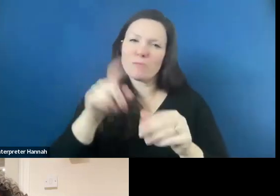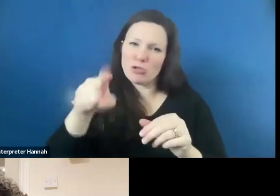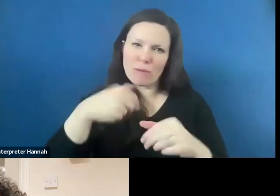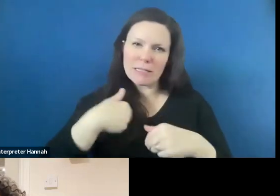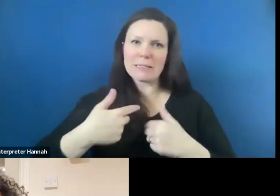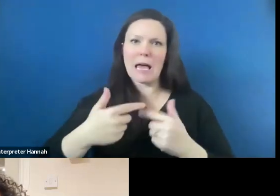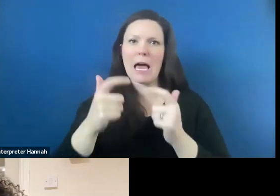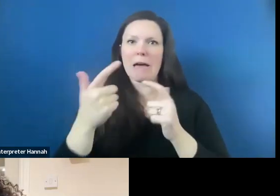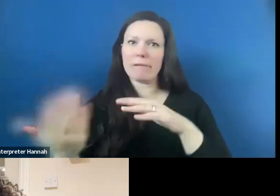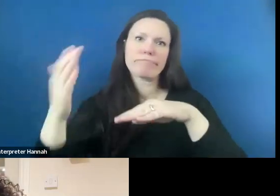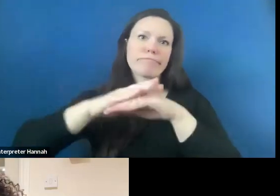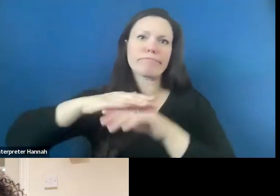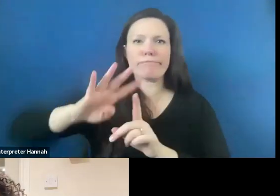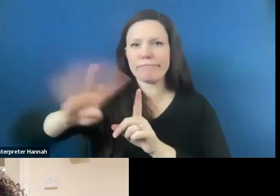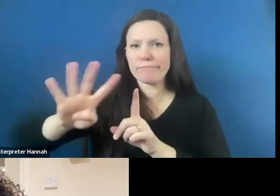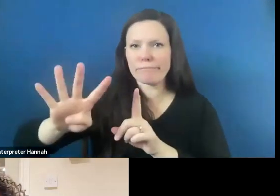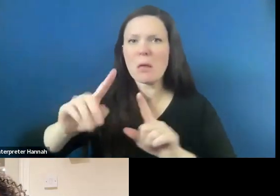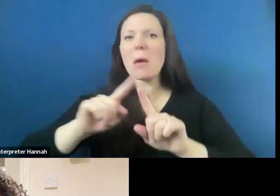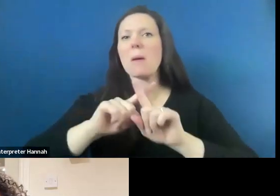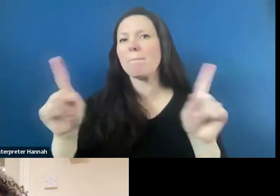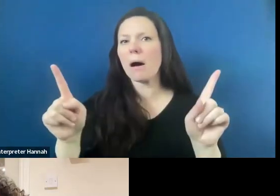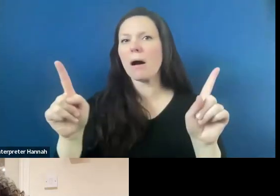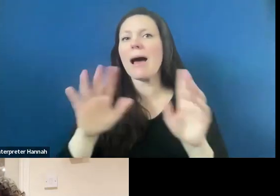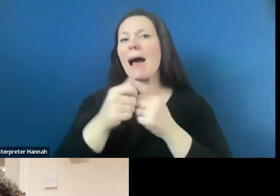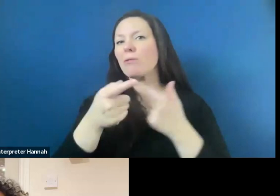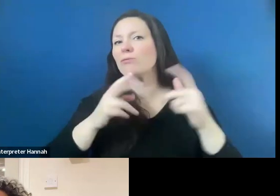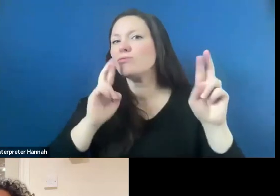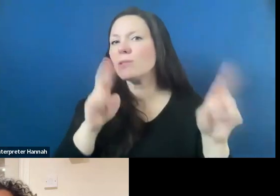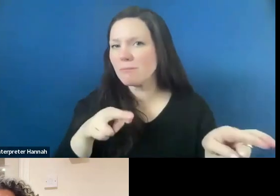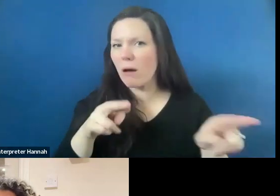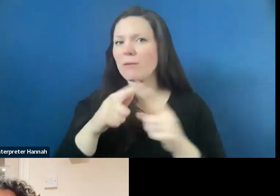What we could see is responses to climate change, which are dependent